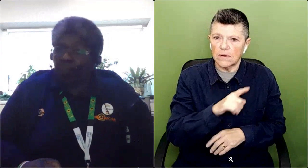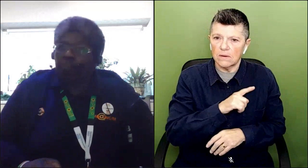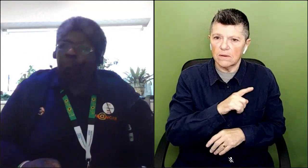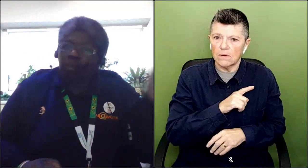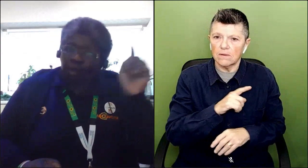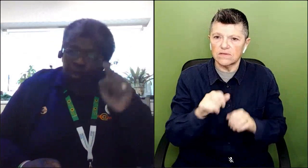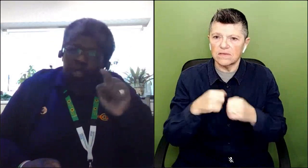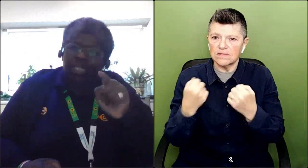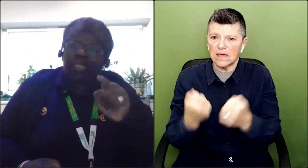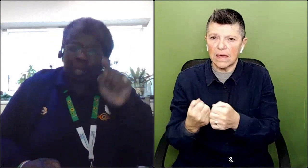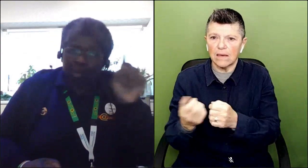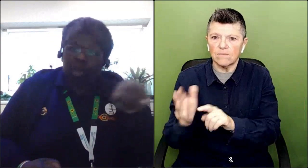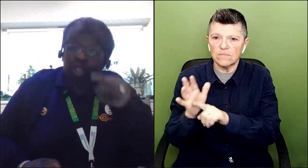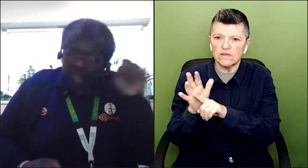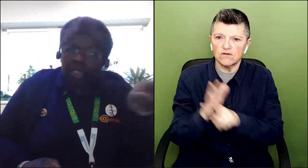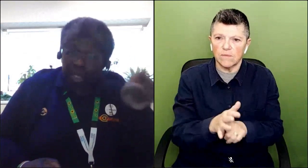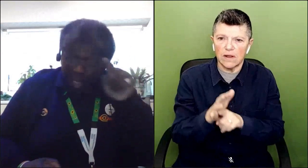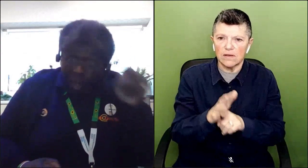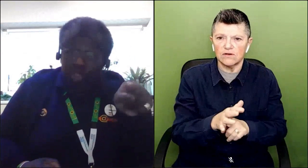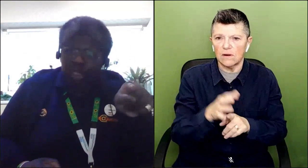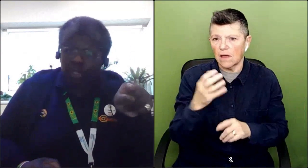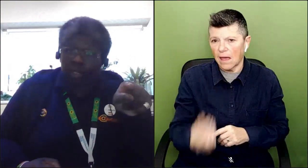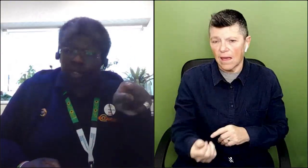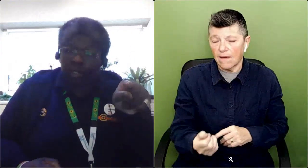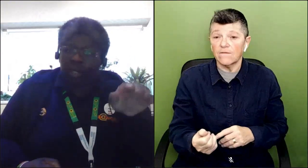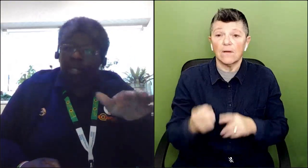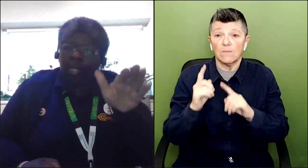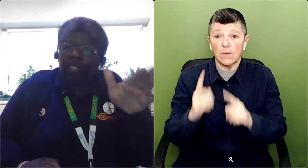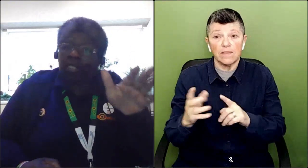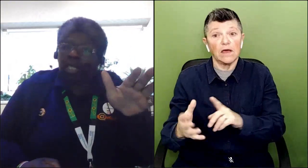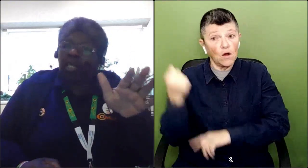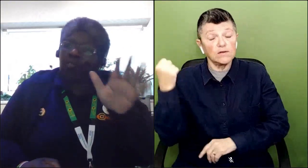But the point is they got it, and that's the thing.